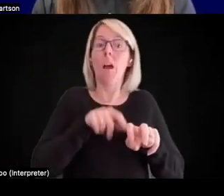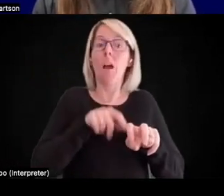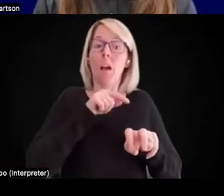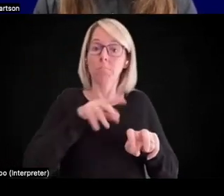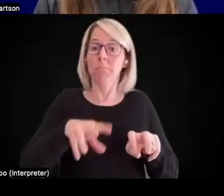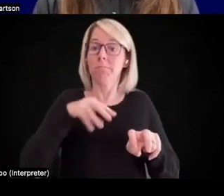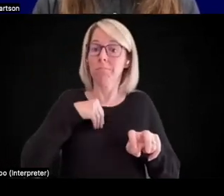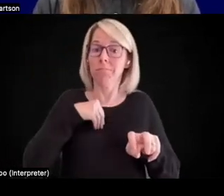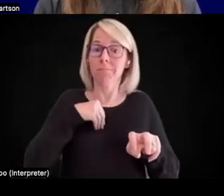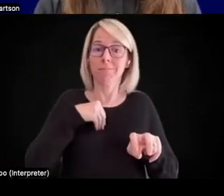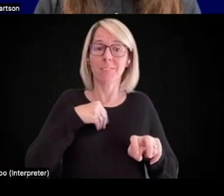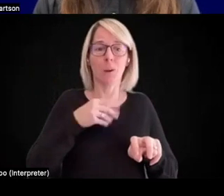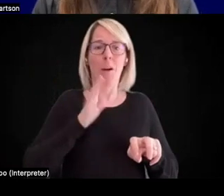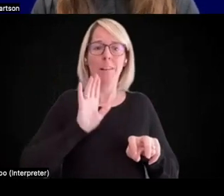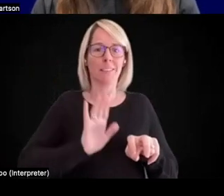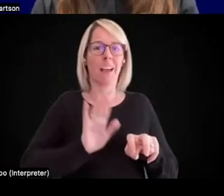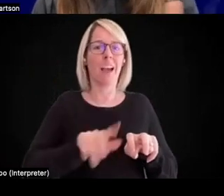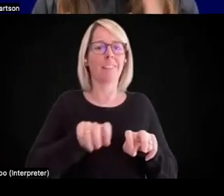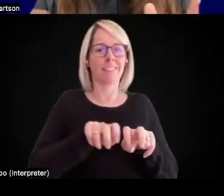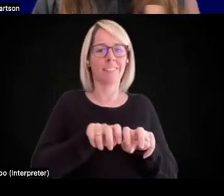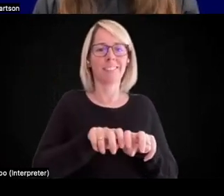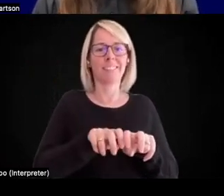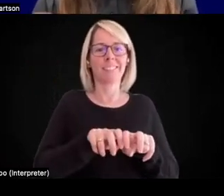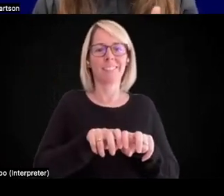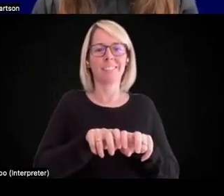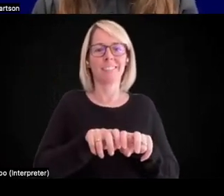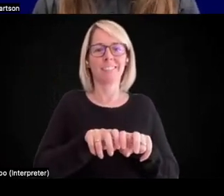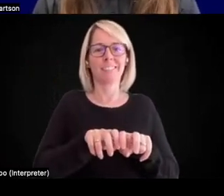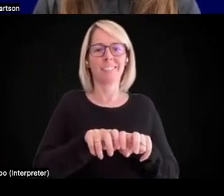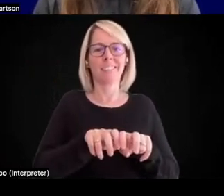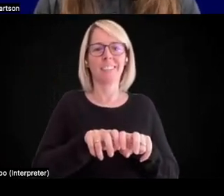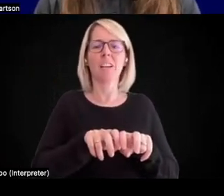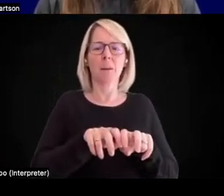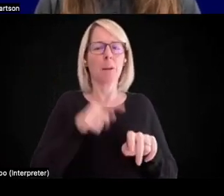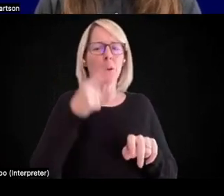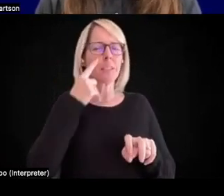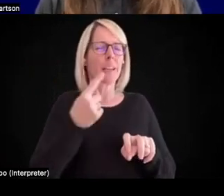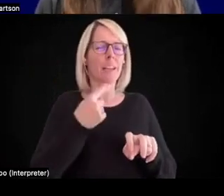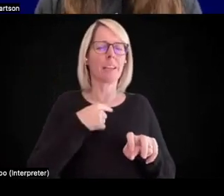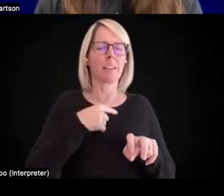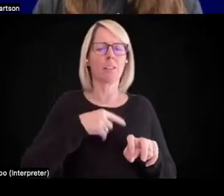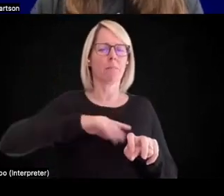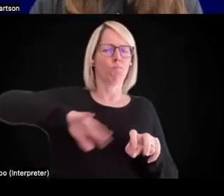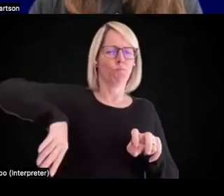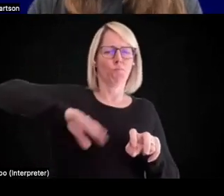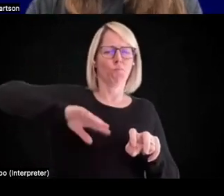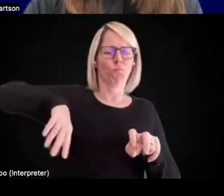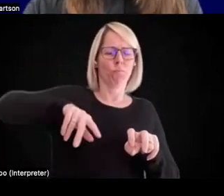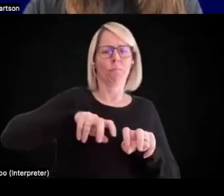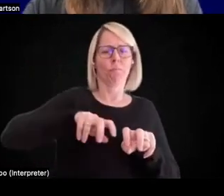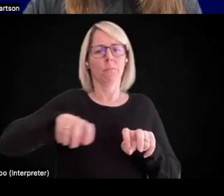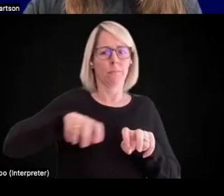I stayed. That ebbs and flows depending on the movement and the comfort and what she is telling